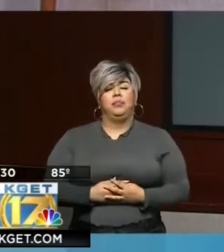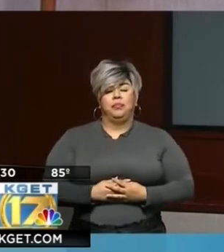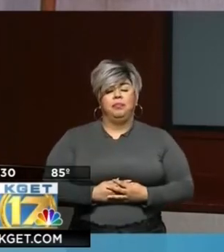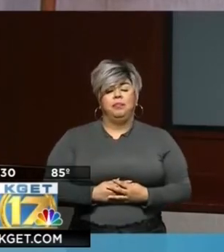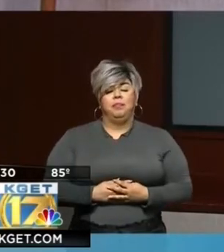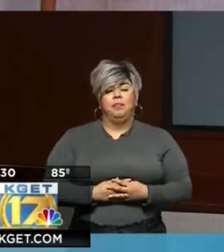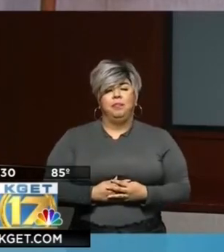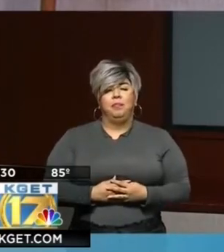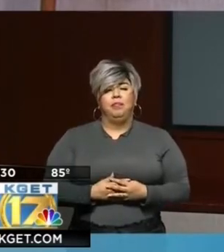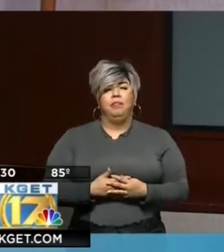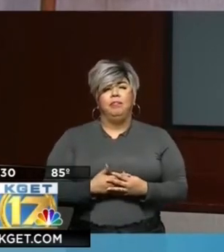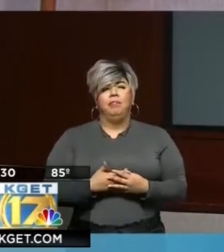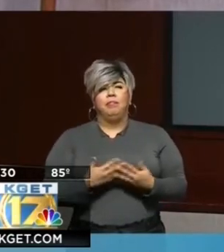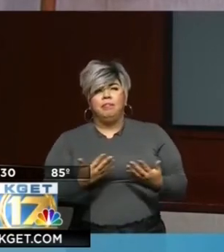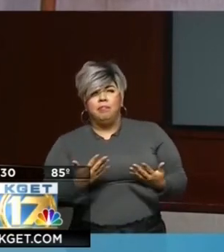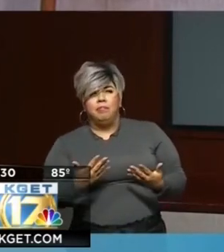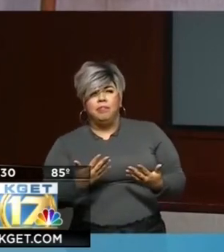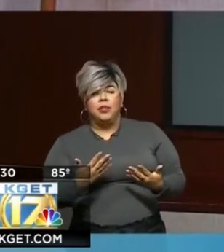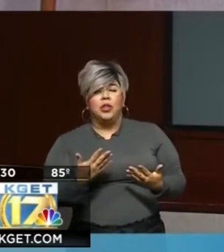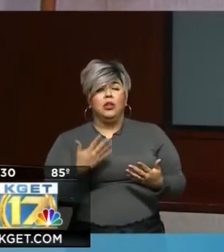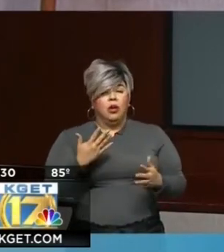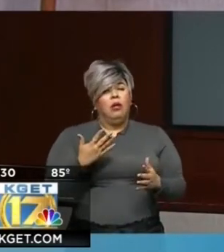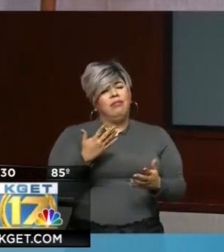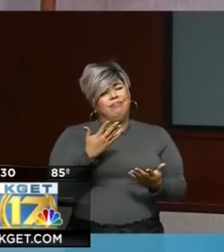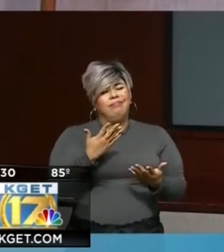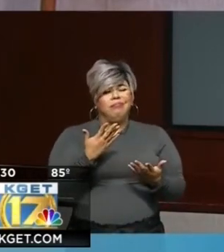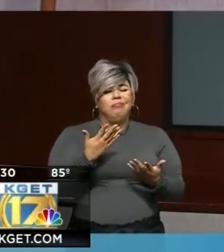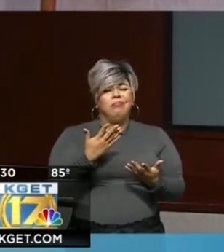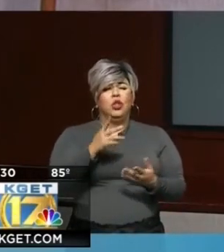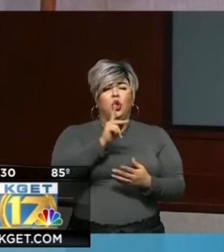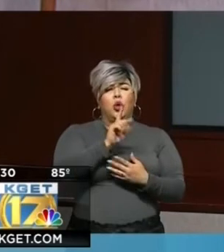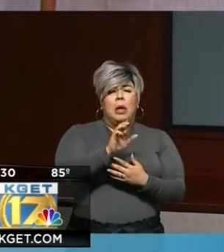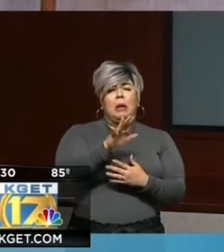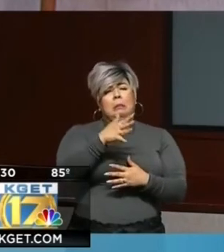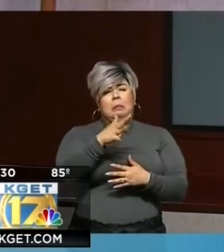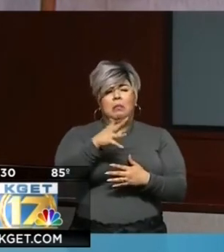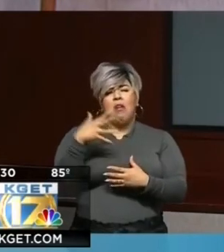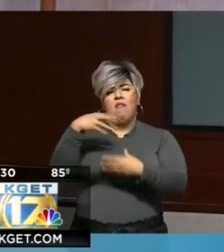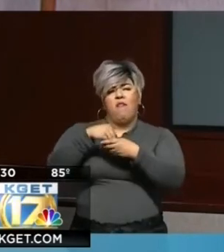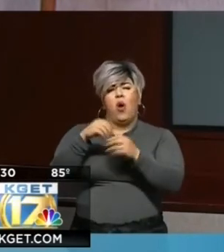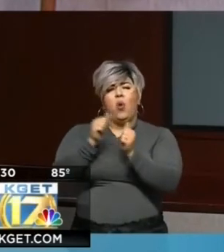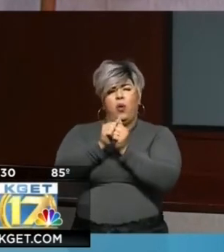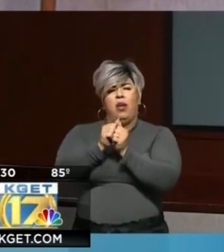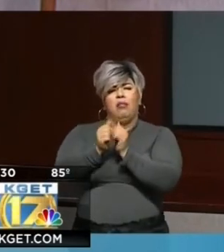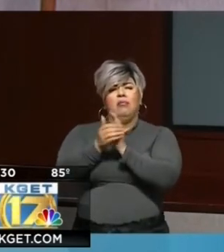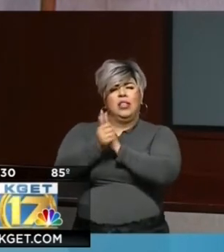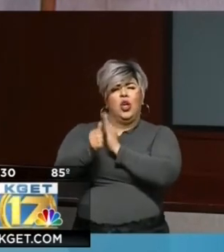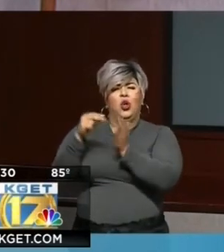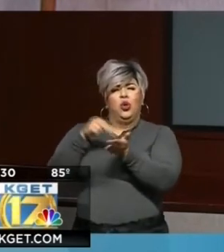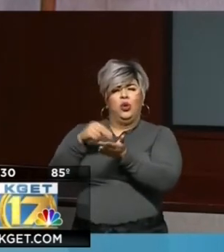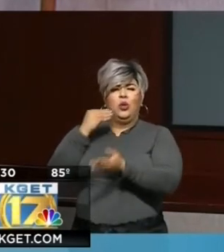MY FIRST ONE IS ABOUT PRISONS STATE PRISONS. COUNTY HAS BEEN INVOLVED WITH